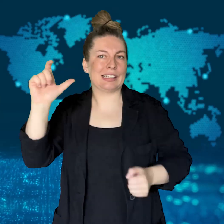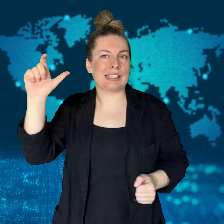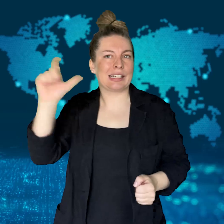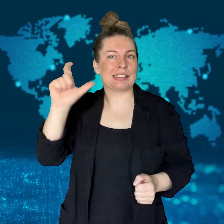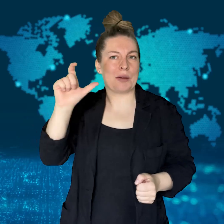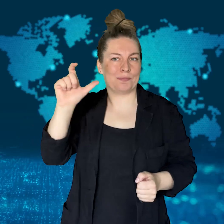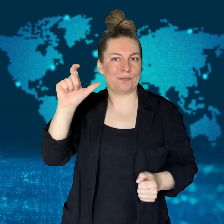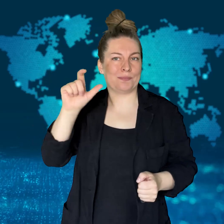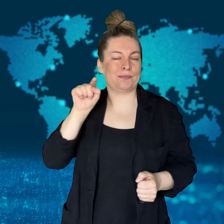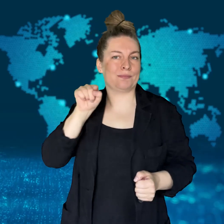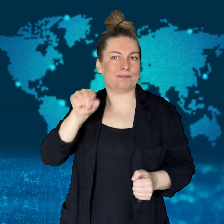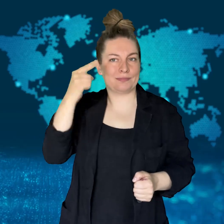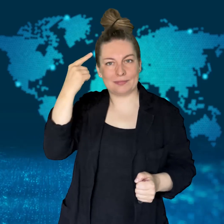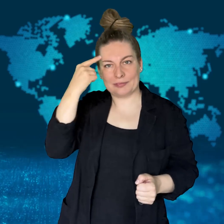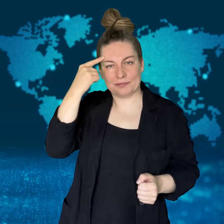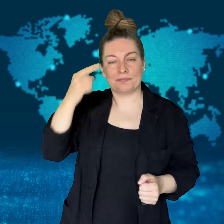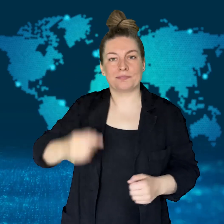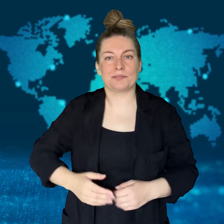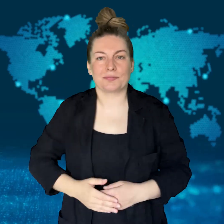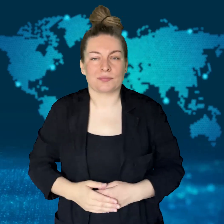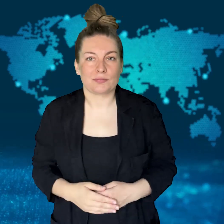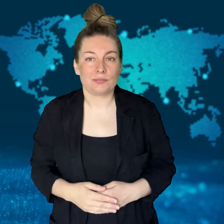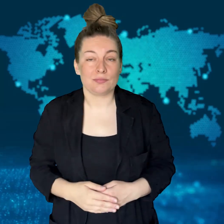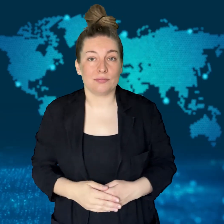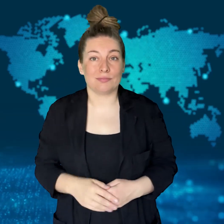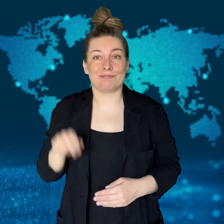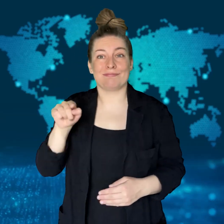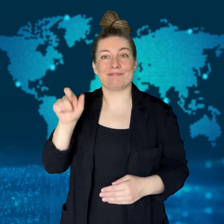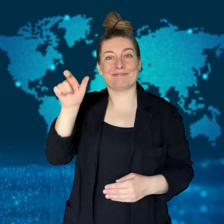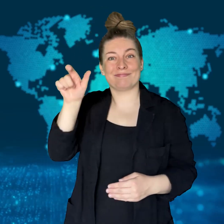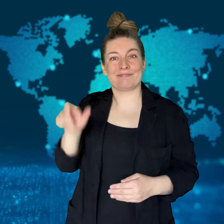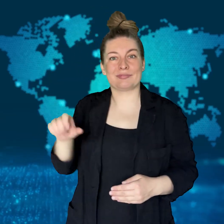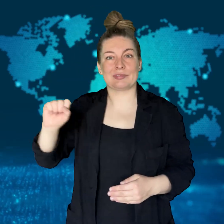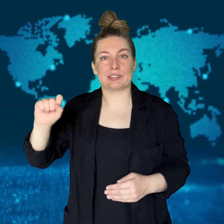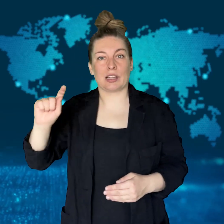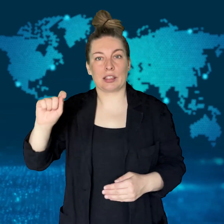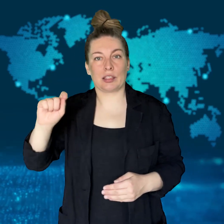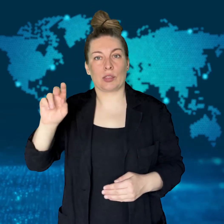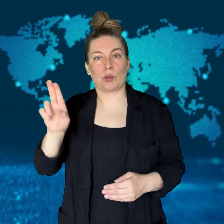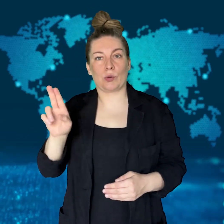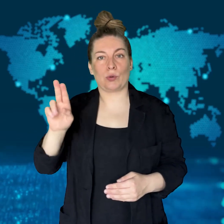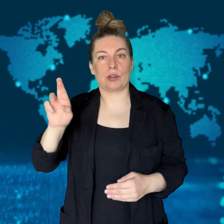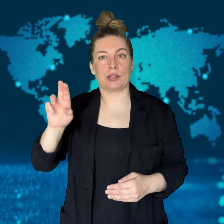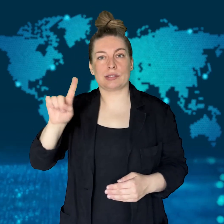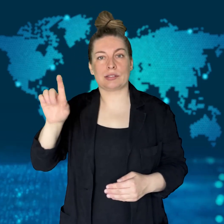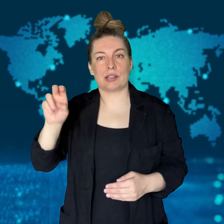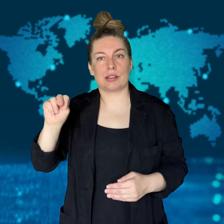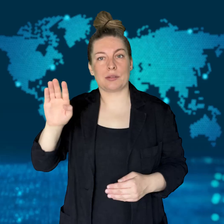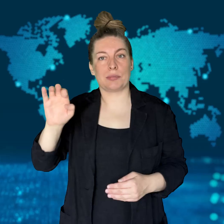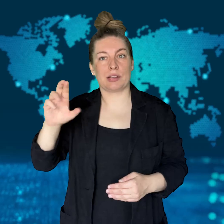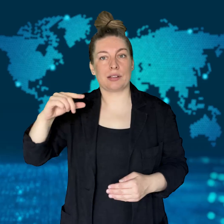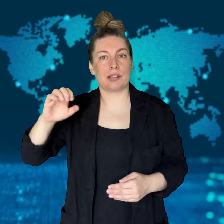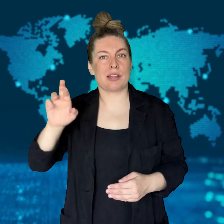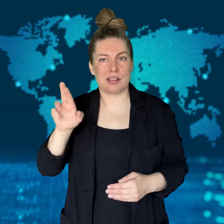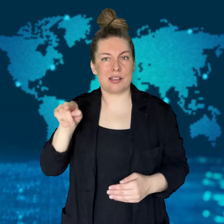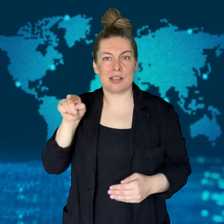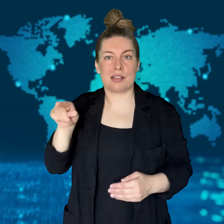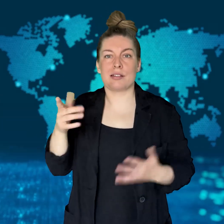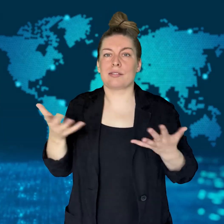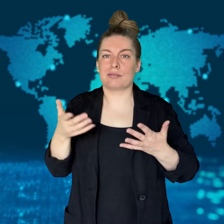That motive has not been confirmed. StÃ¼rzenberger is